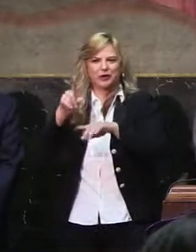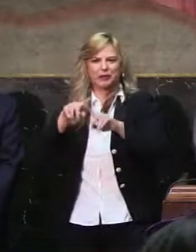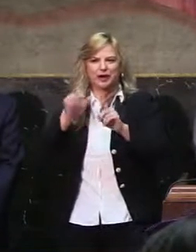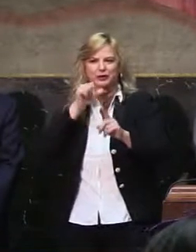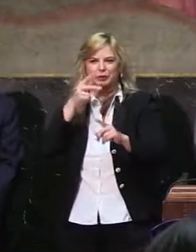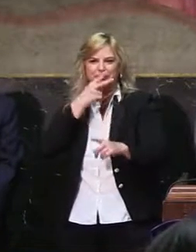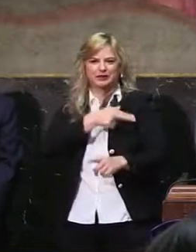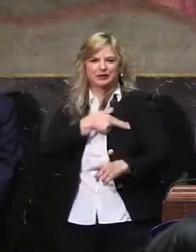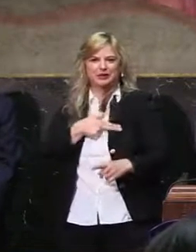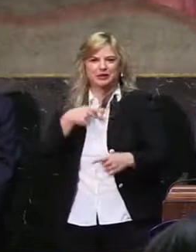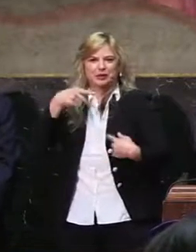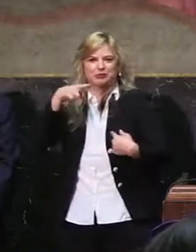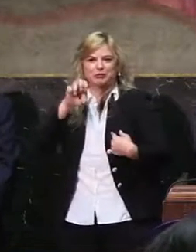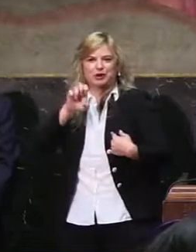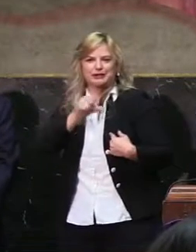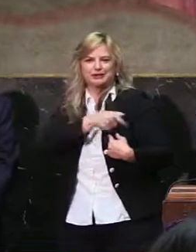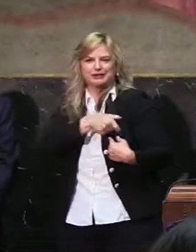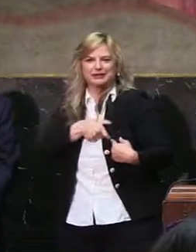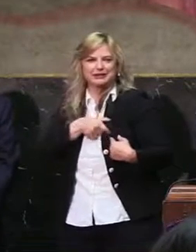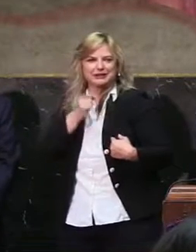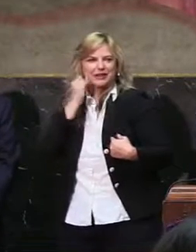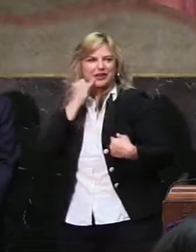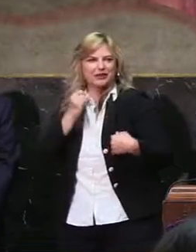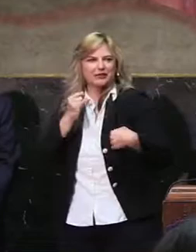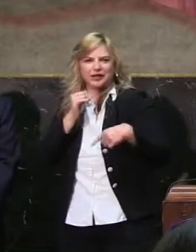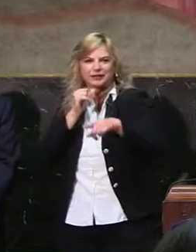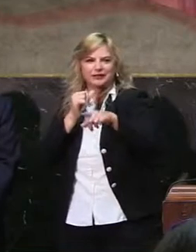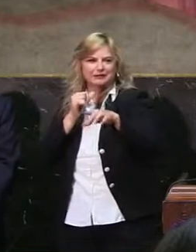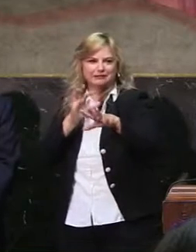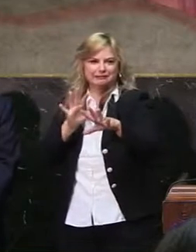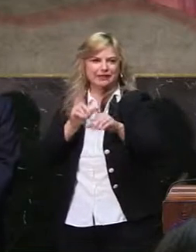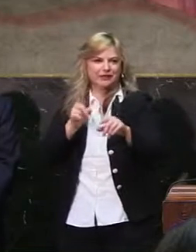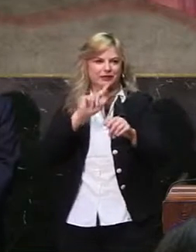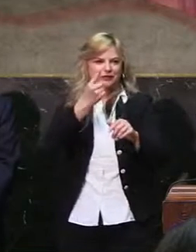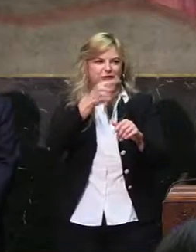to get trouble with press from yesterday.